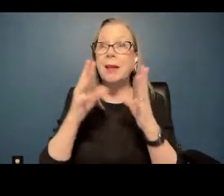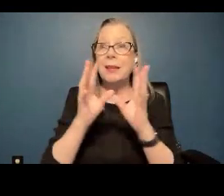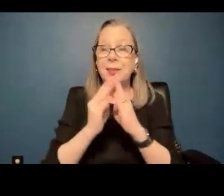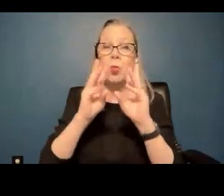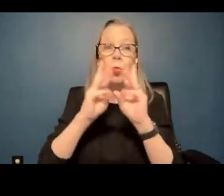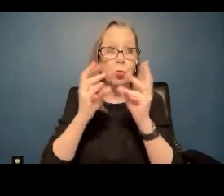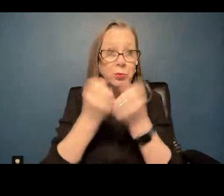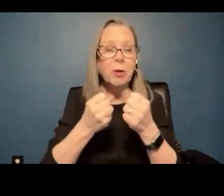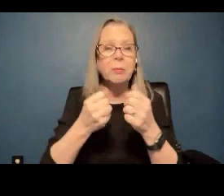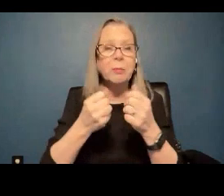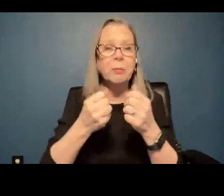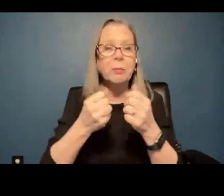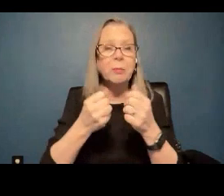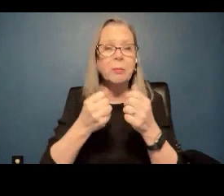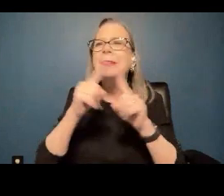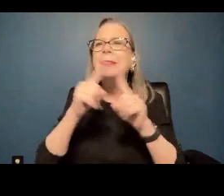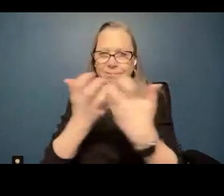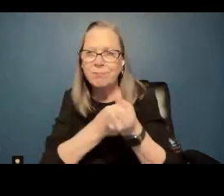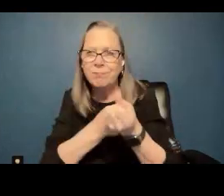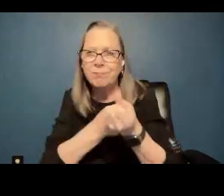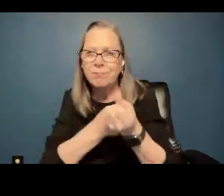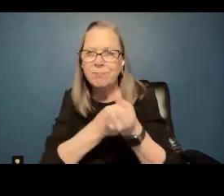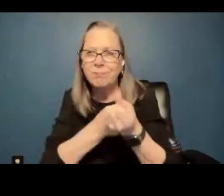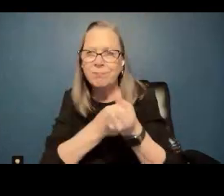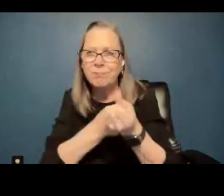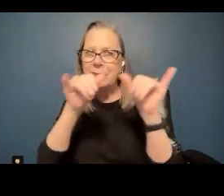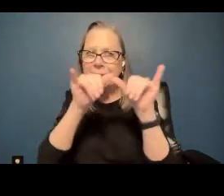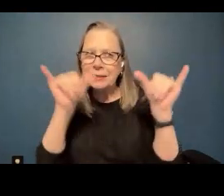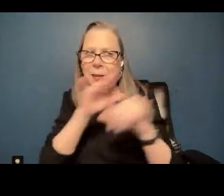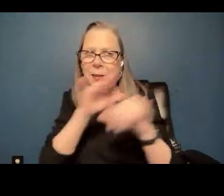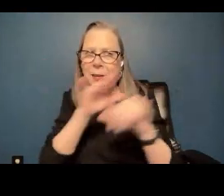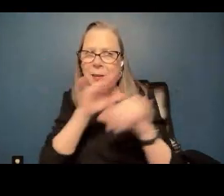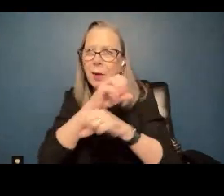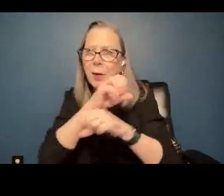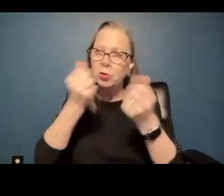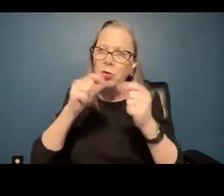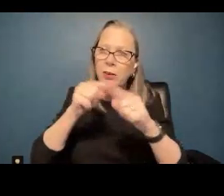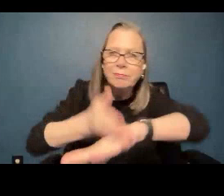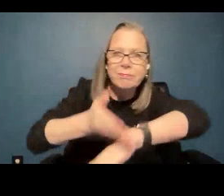support state systems efforts aimed at improving the direct care workforce in home and community based settings.